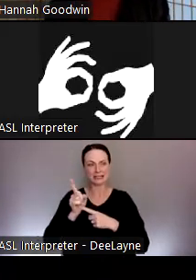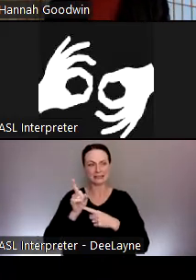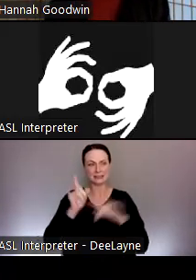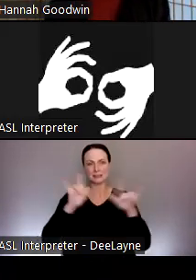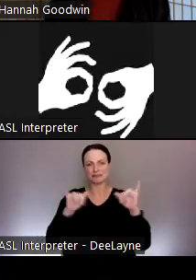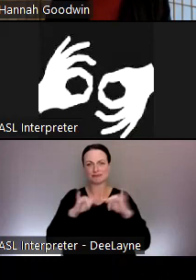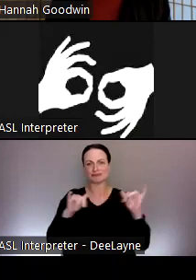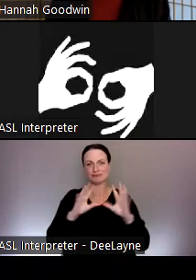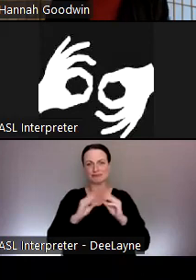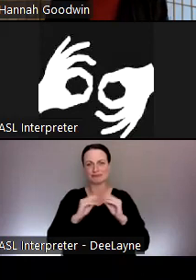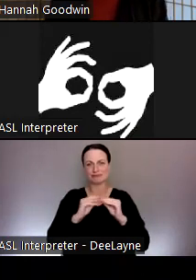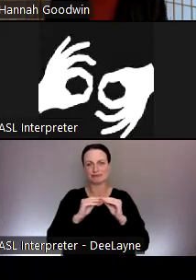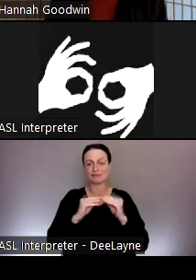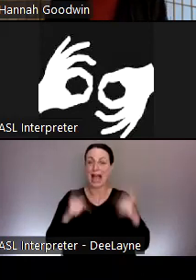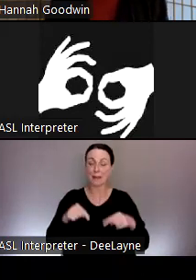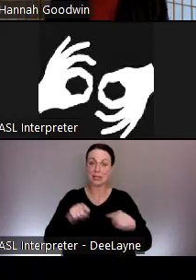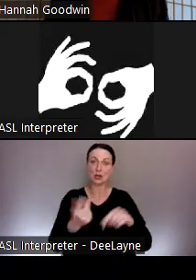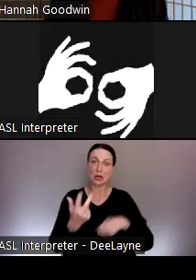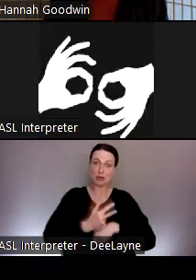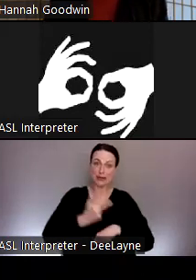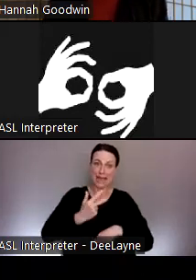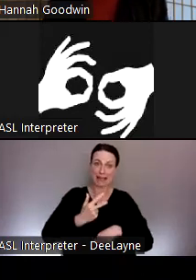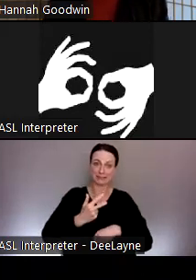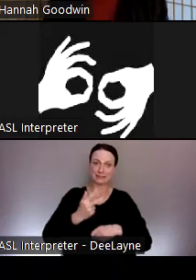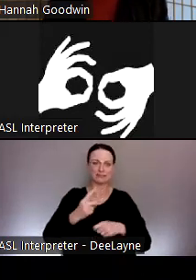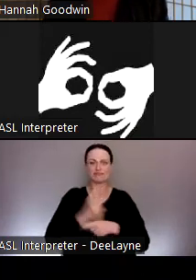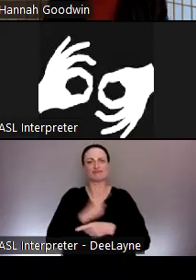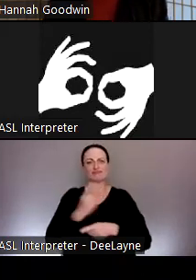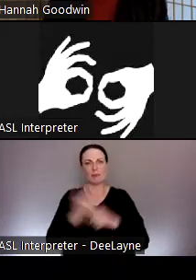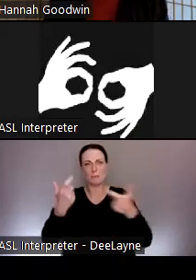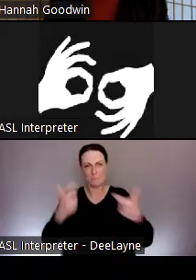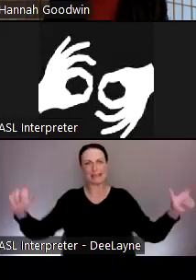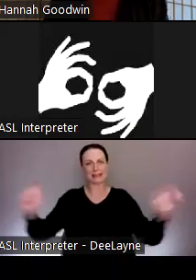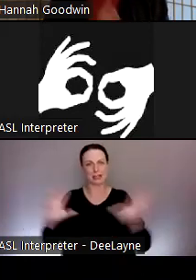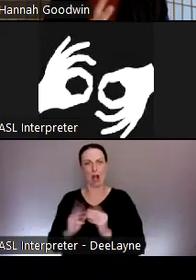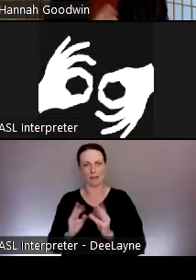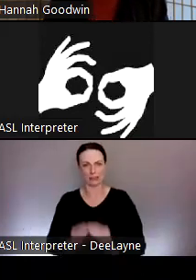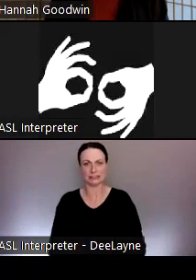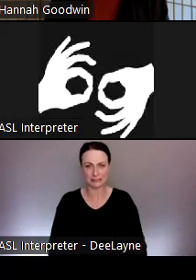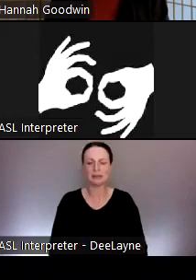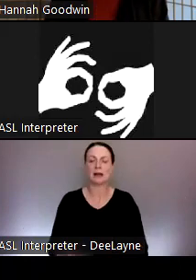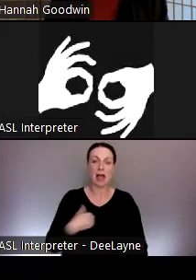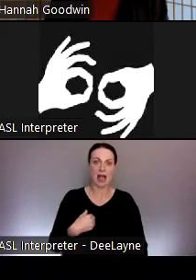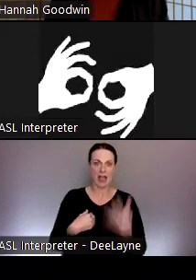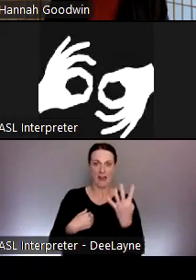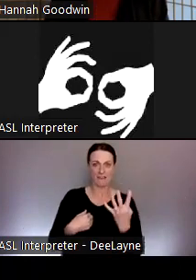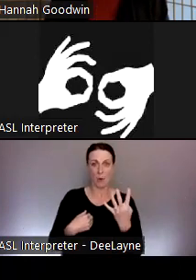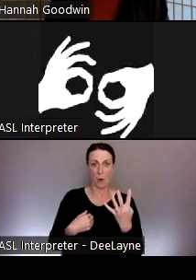They happen during the three days of the main conference. And there are four different session formats for that.